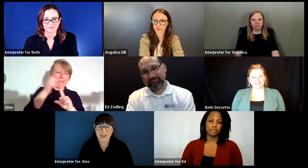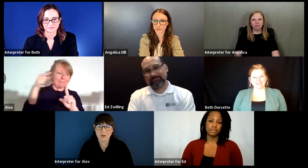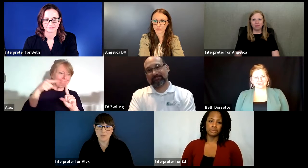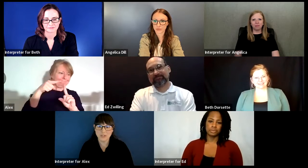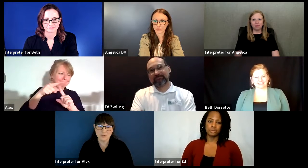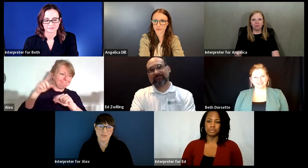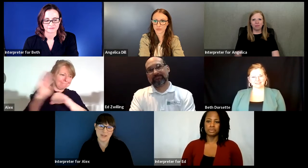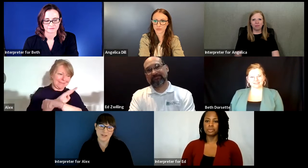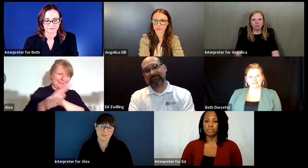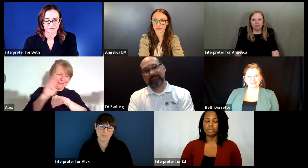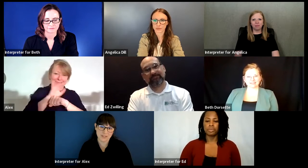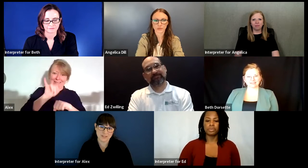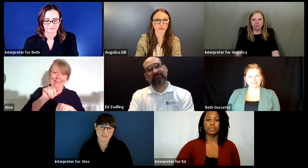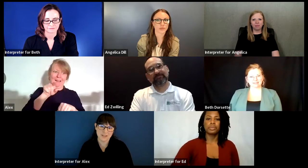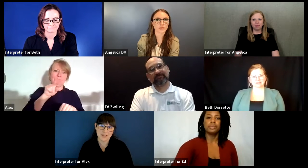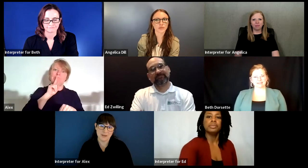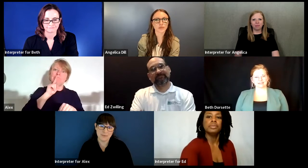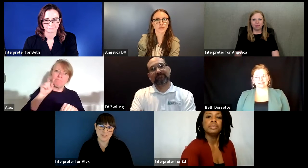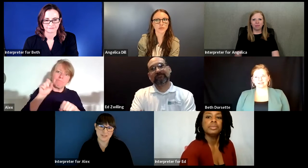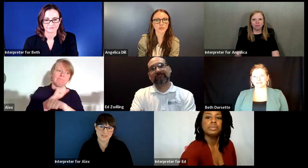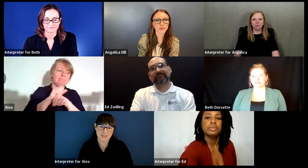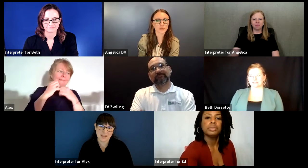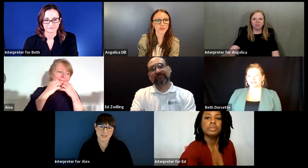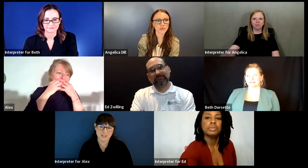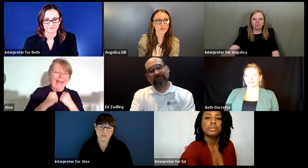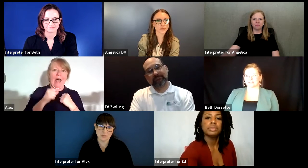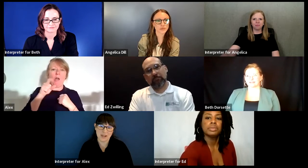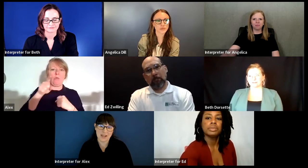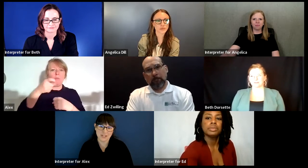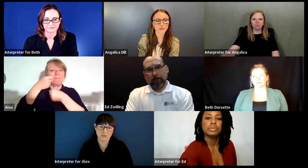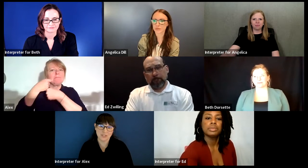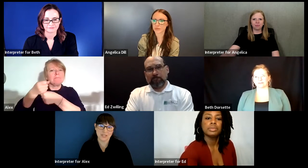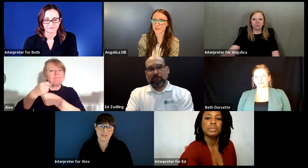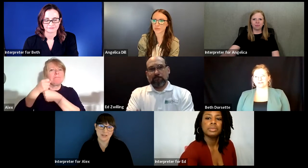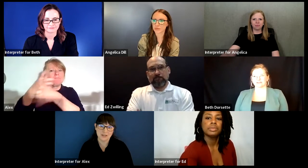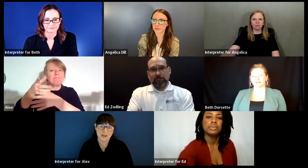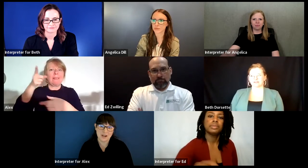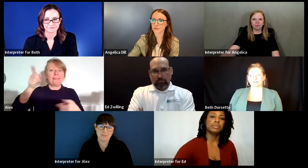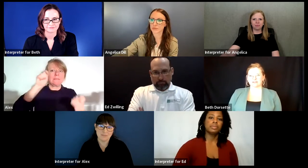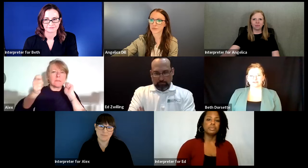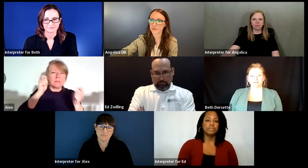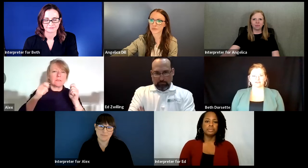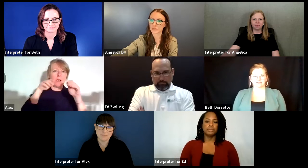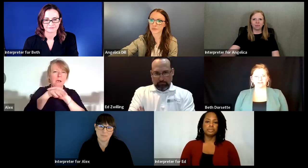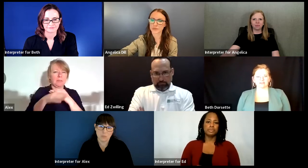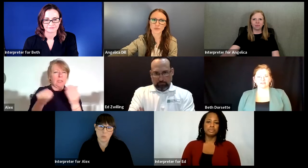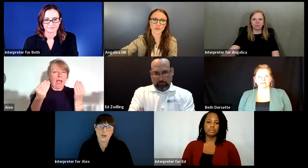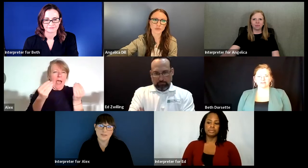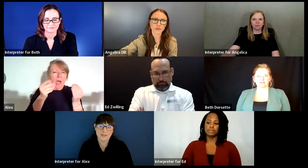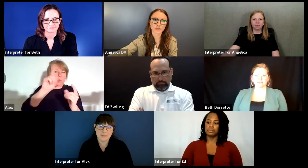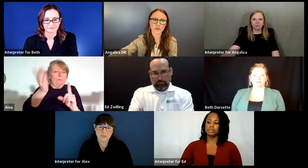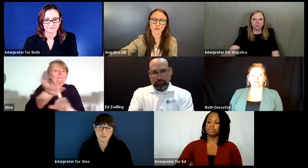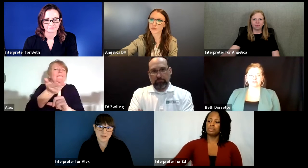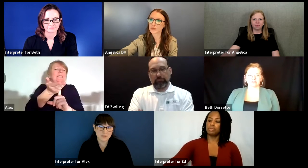So how would you then convince a business that you actually want them to make those